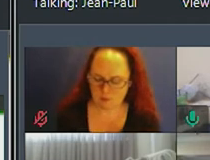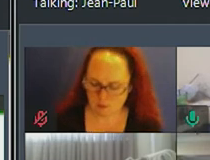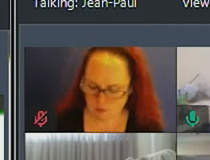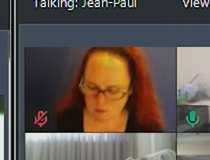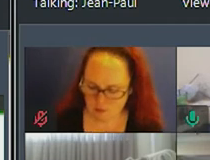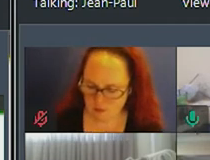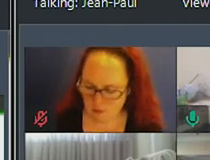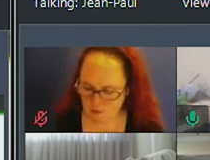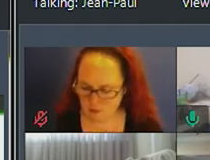Tatiana Mallory.